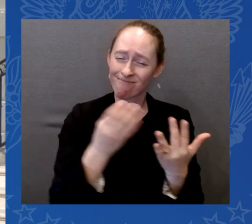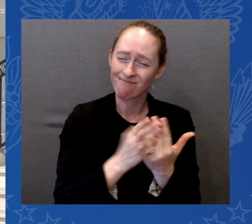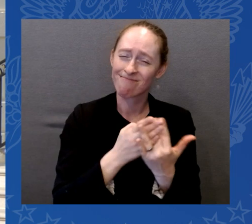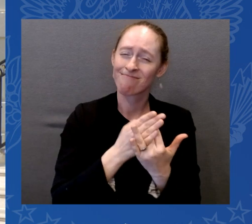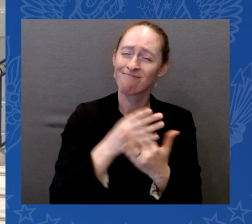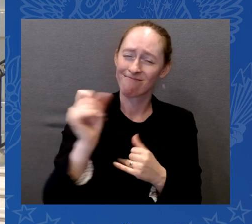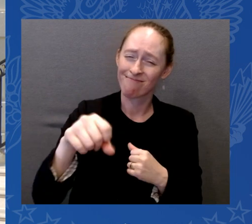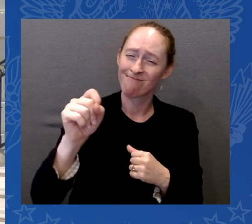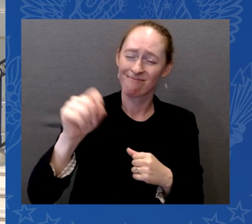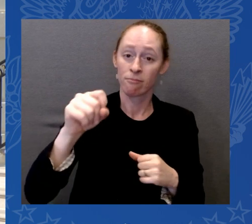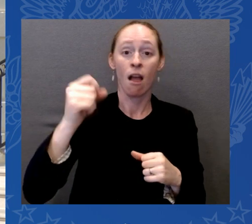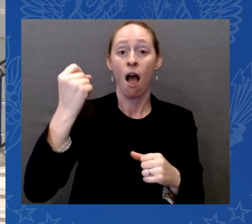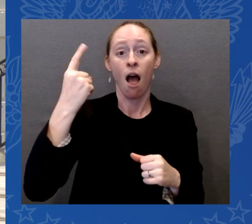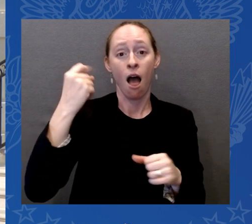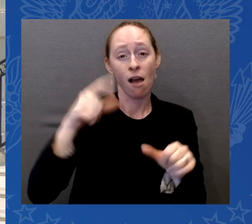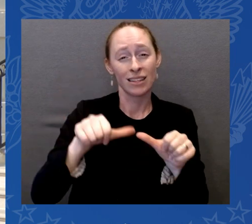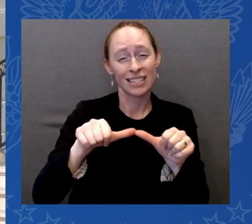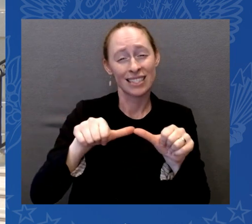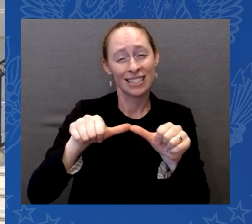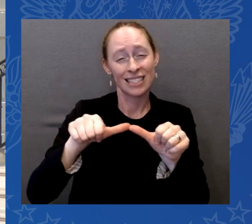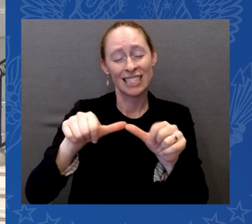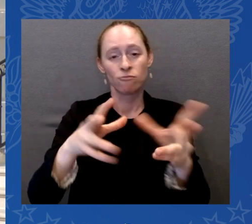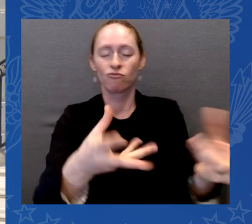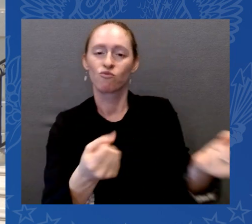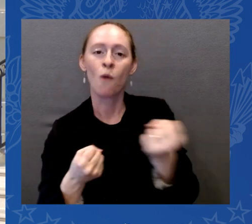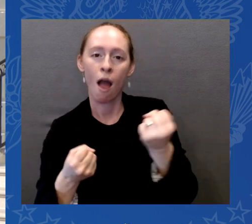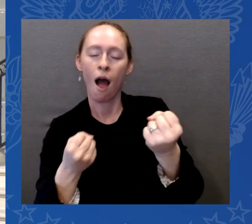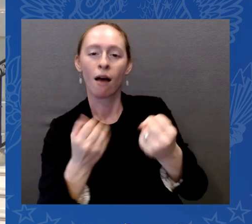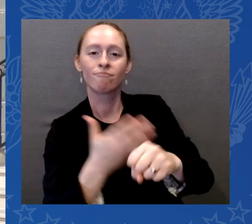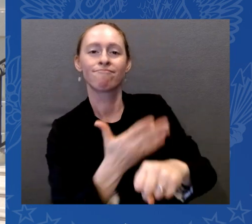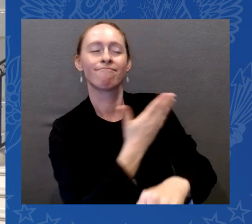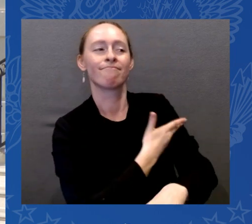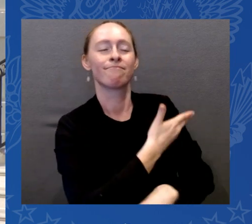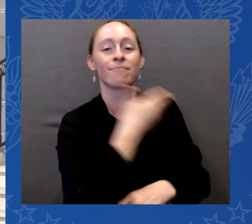And we have today. Students are back in school.